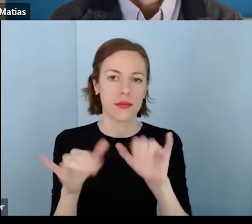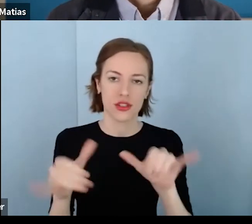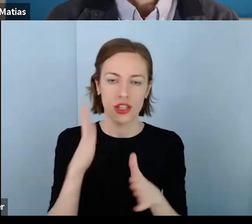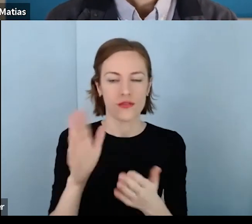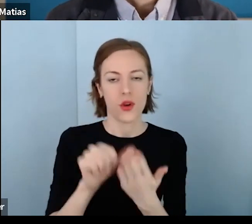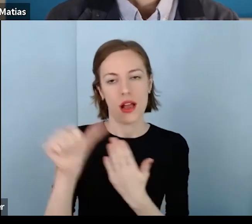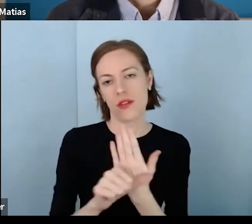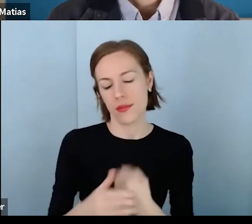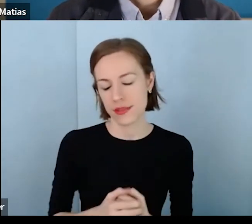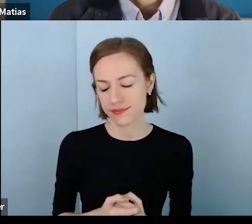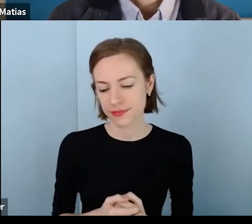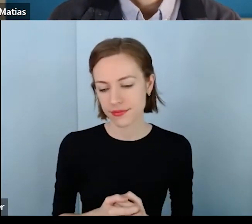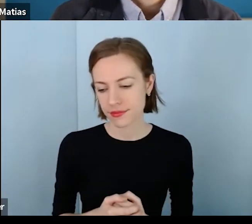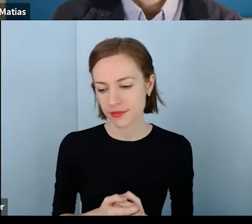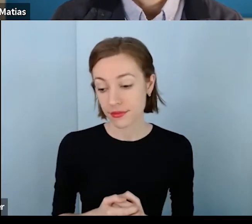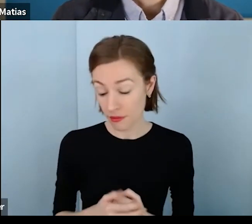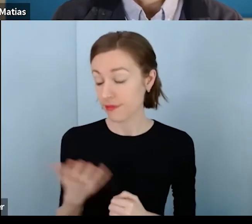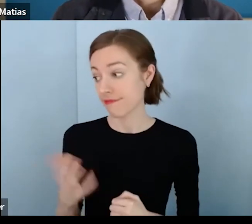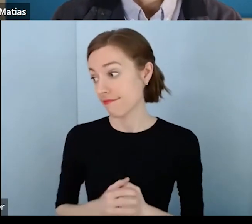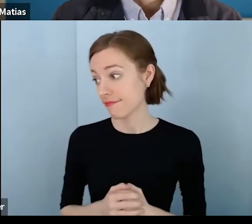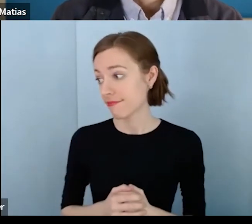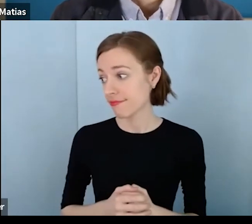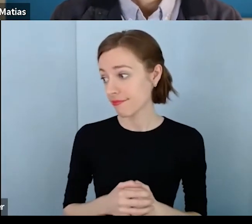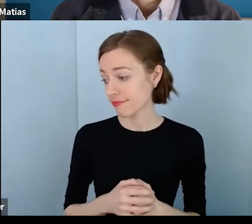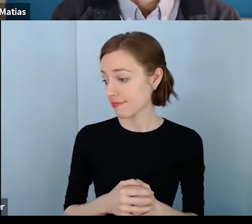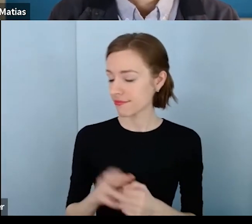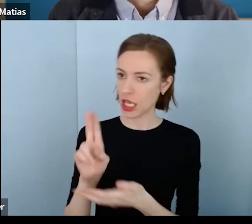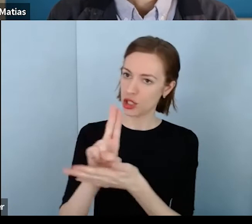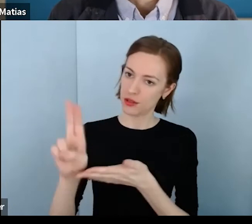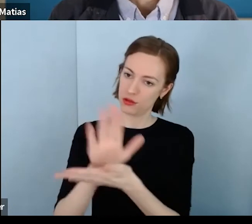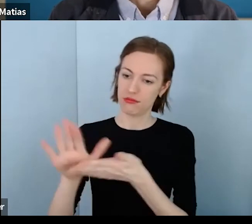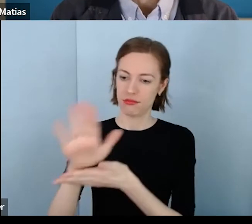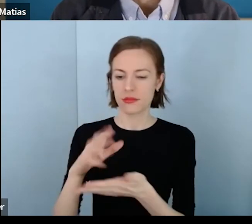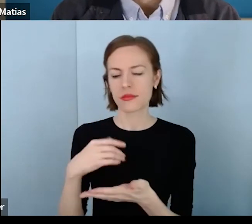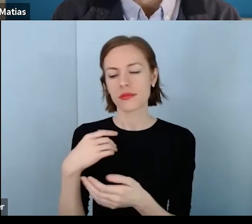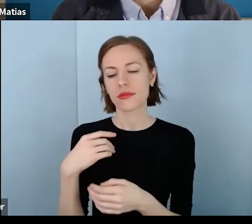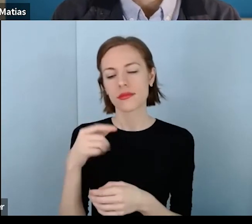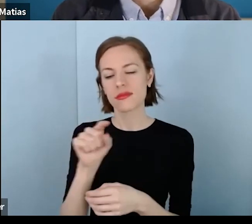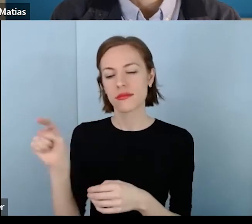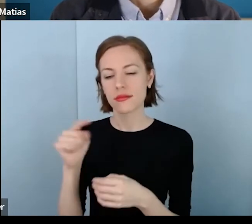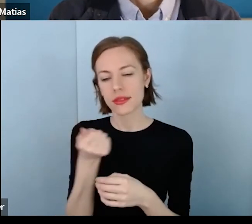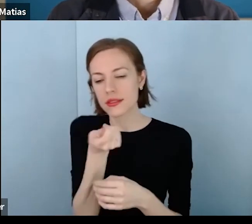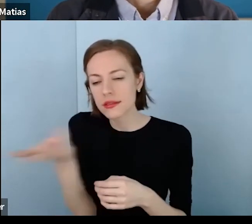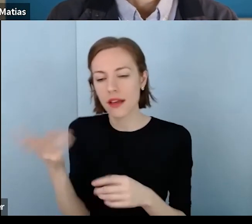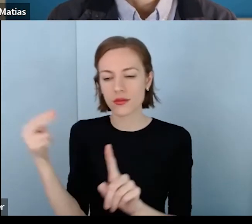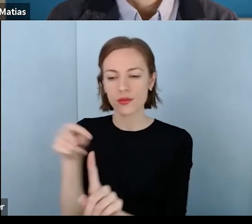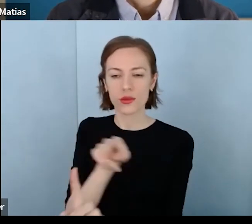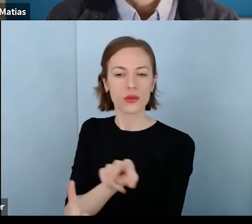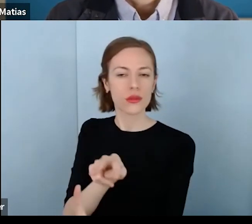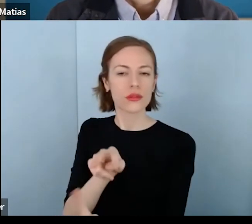I think there are a few roles that universities already play and then some roles that we can come to play.